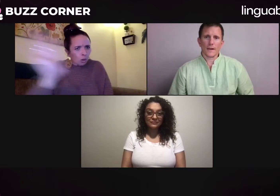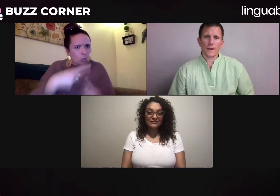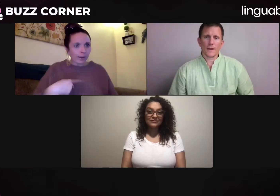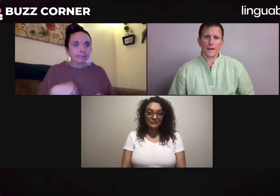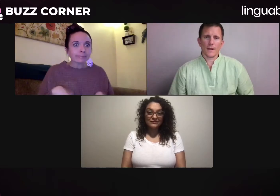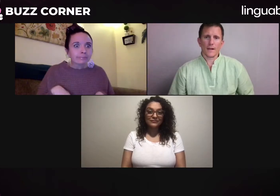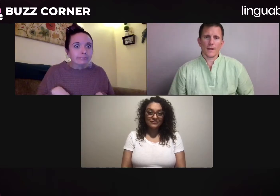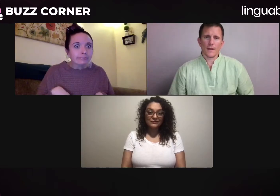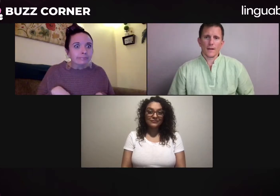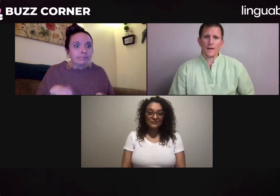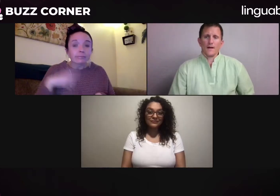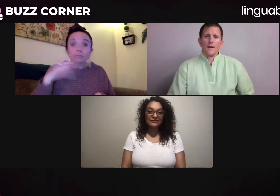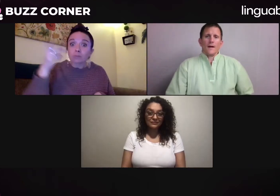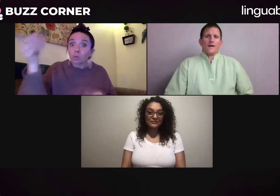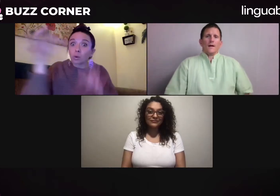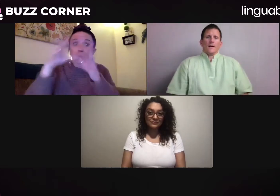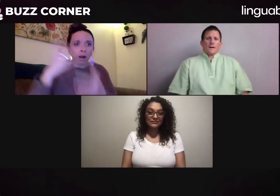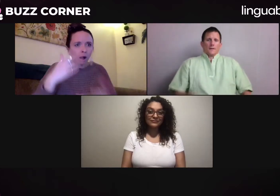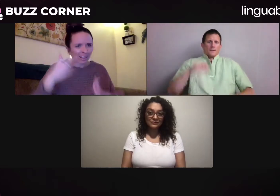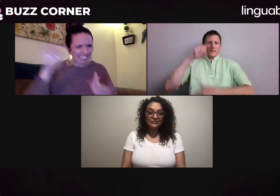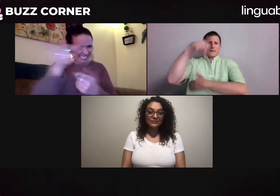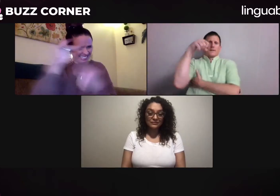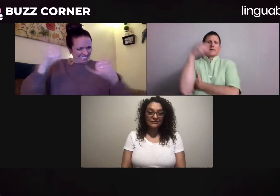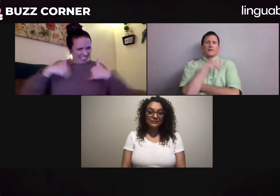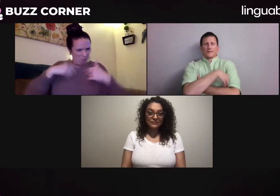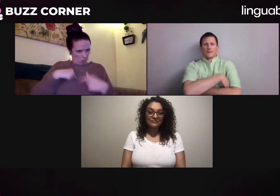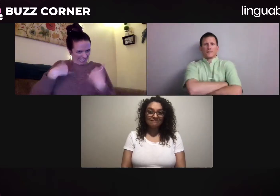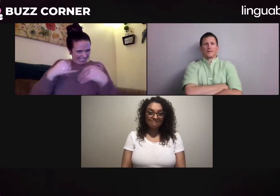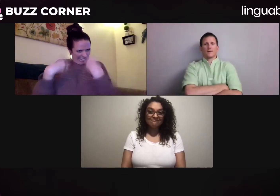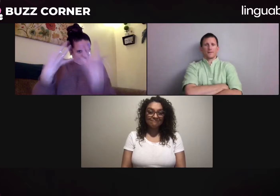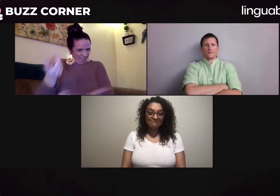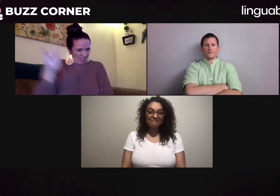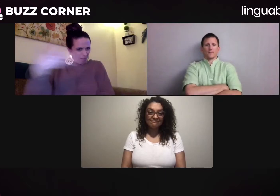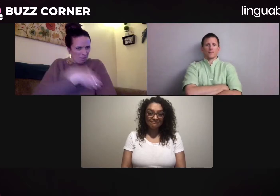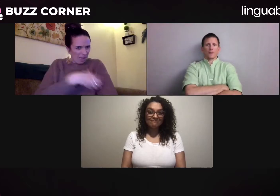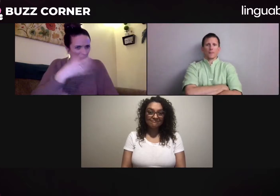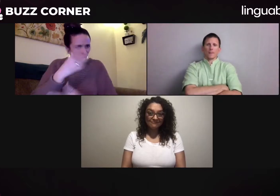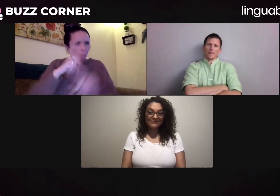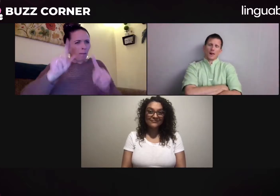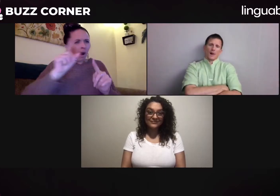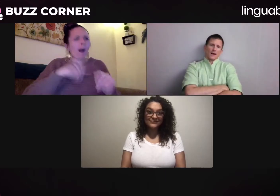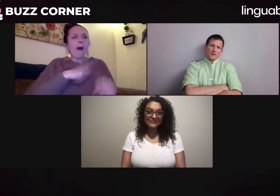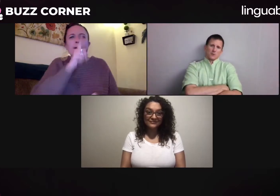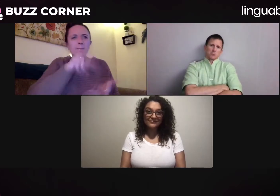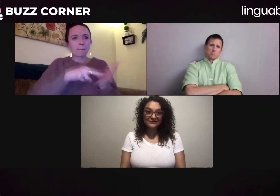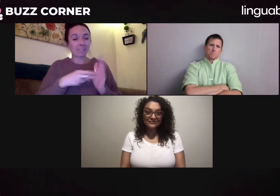But I think that in that situation, the interpreter and the hiring entity still have a lot of power